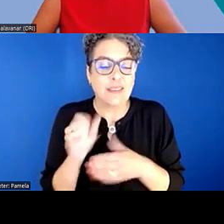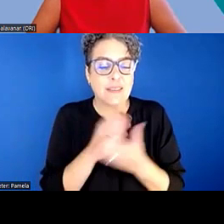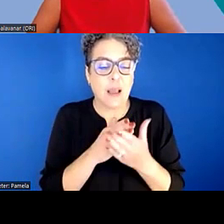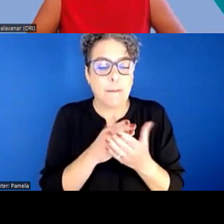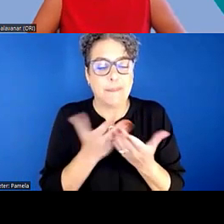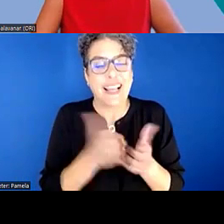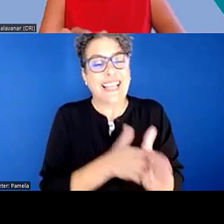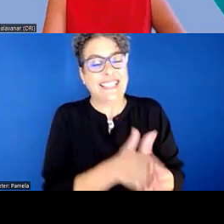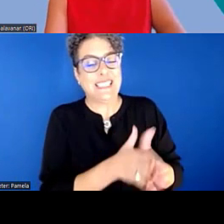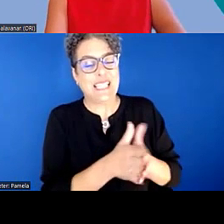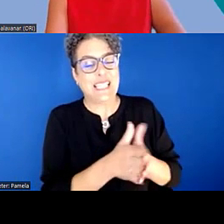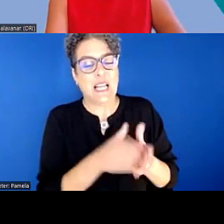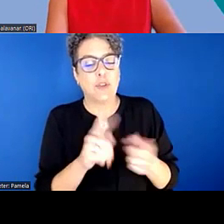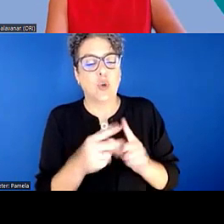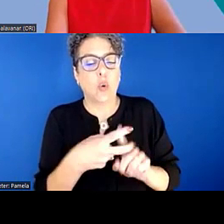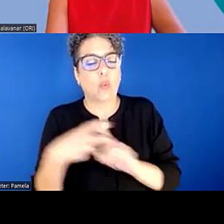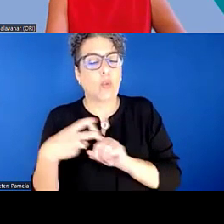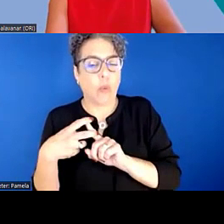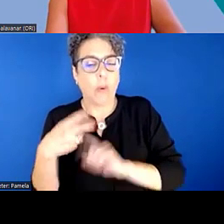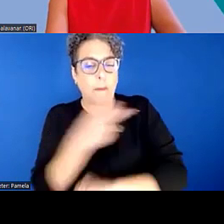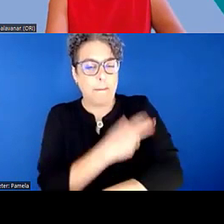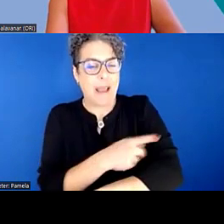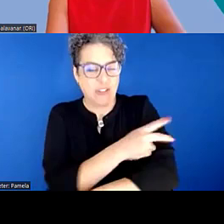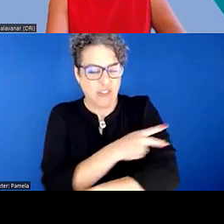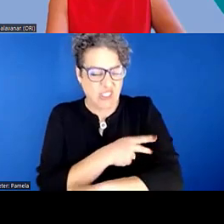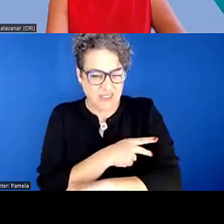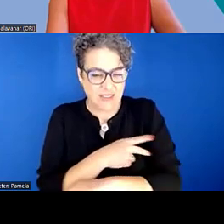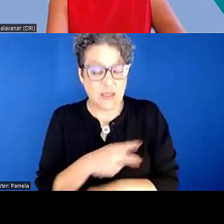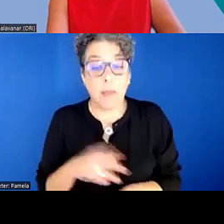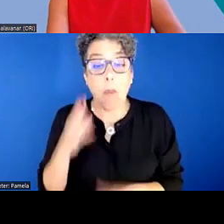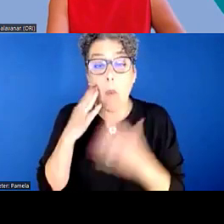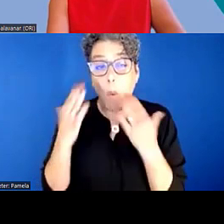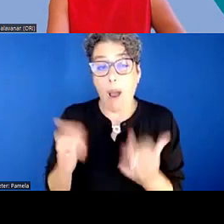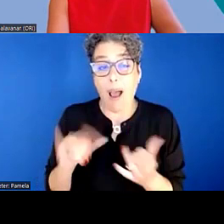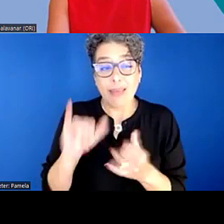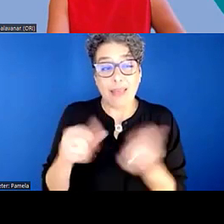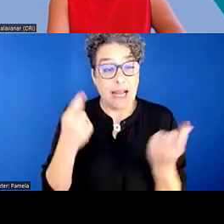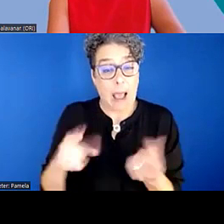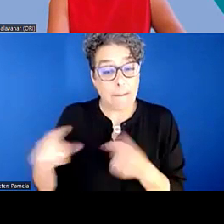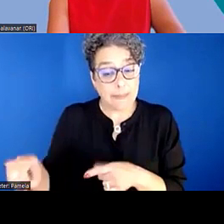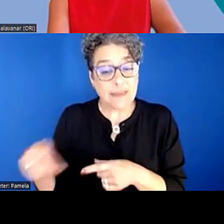And why this happens in clinical studies is, some of these .. As you can see,